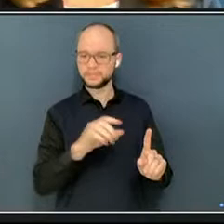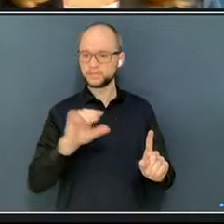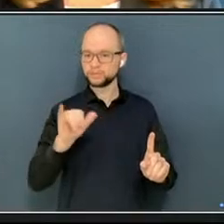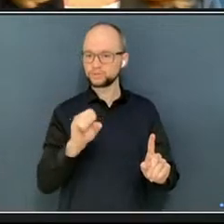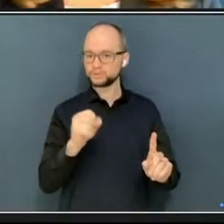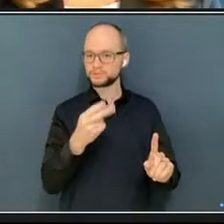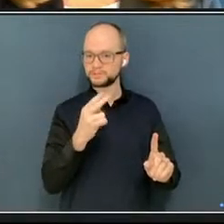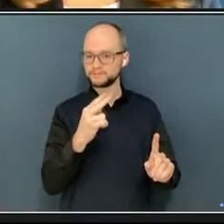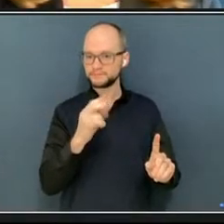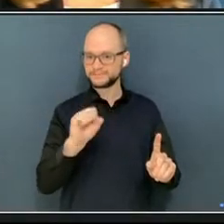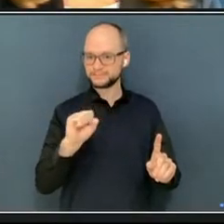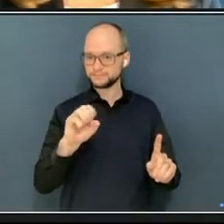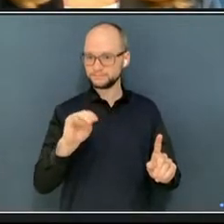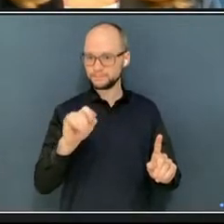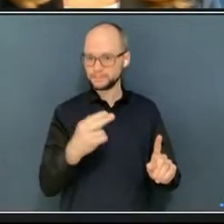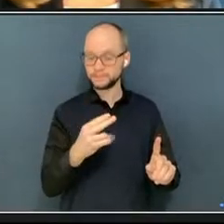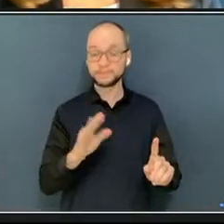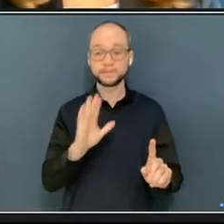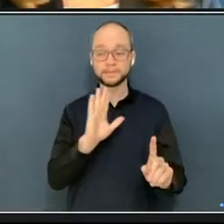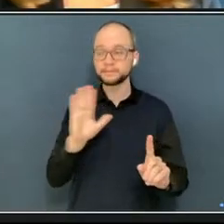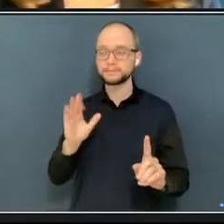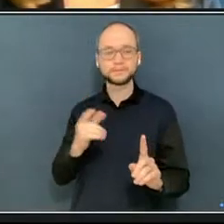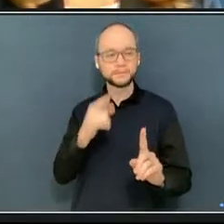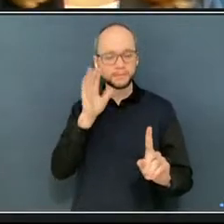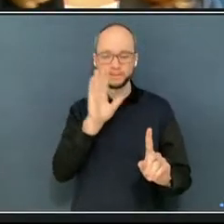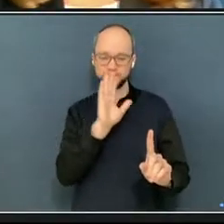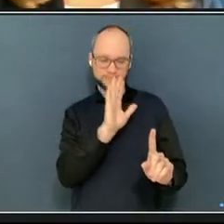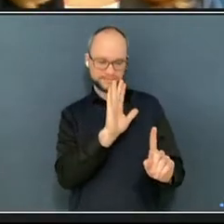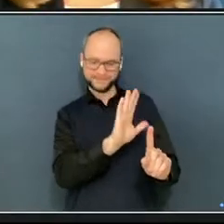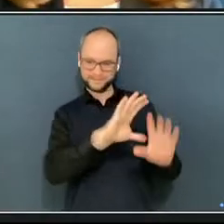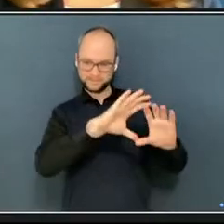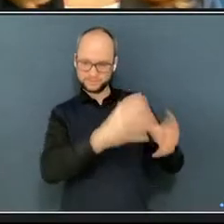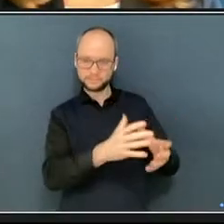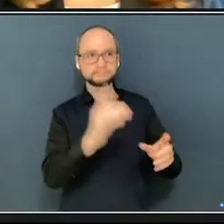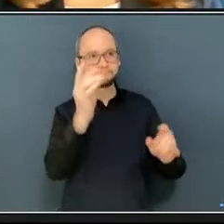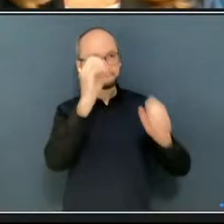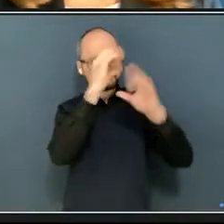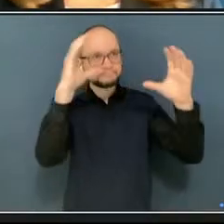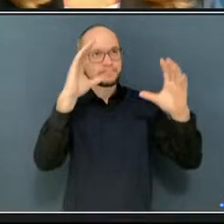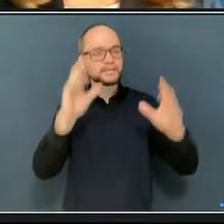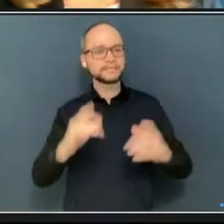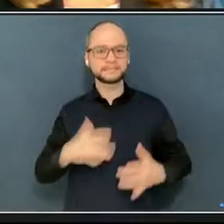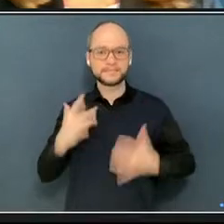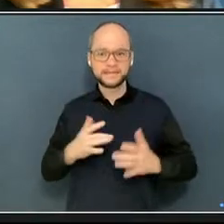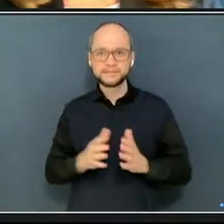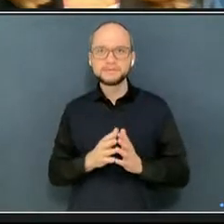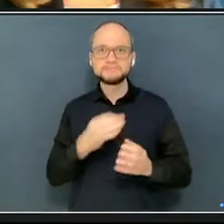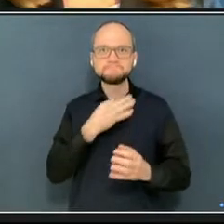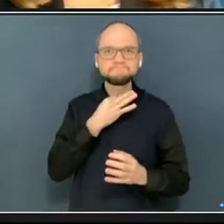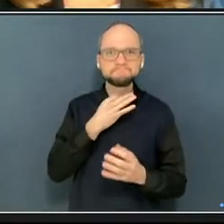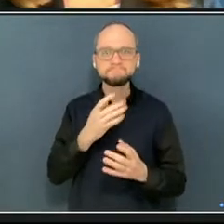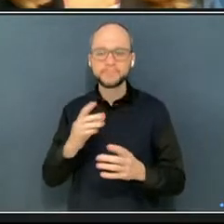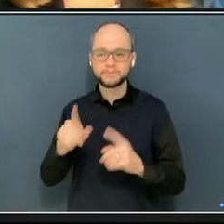excitement and curiosity about history by giving voice to stories that celebrate the human spirit.